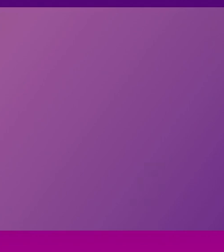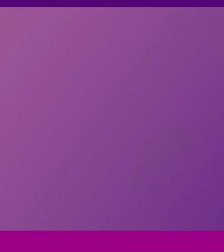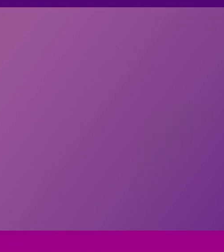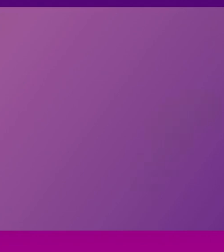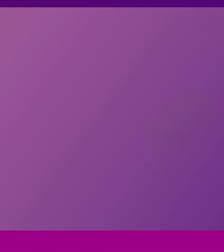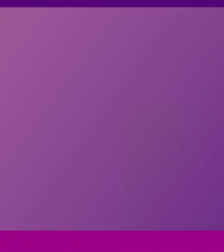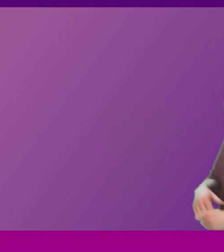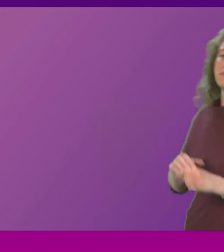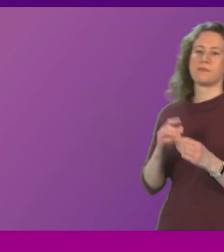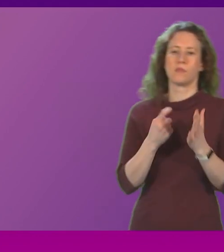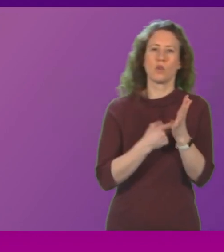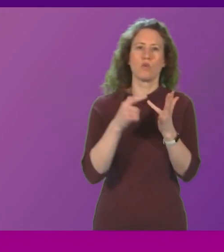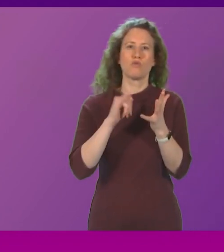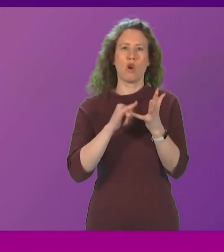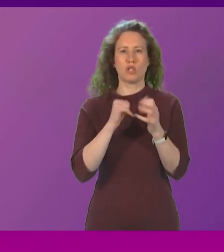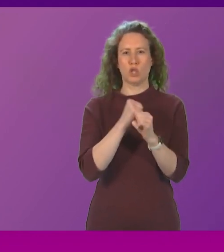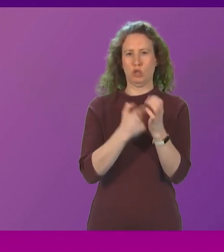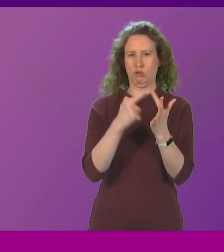Following the First Minister’s very welcome comments in the Daily Record about the need